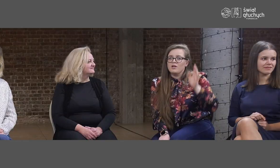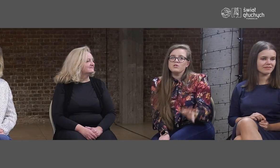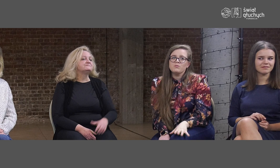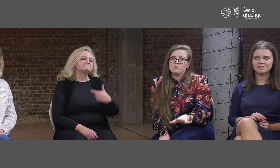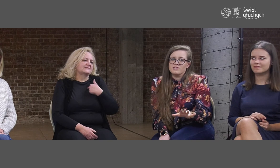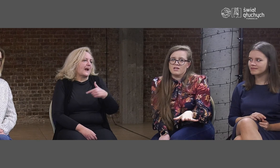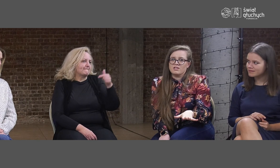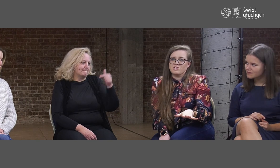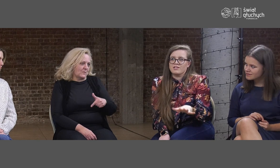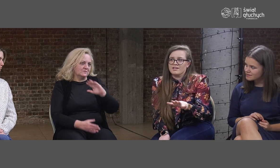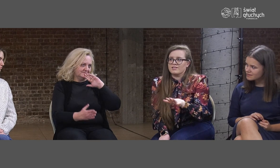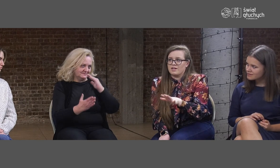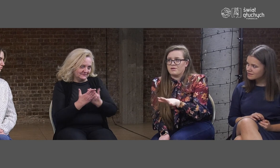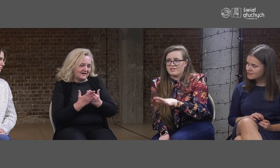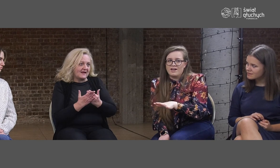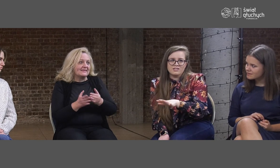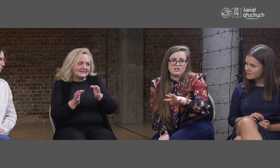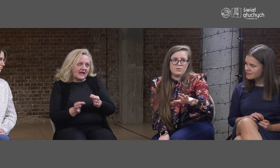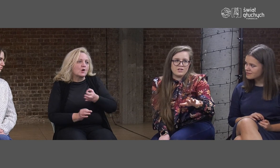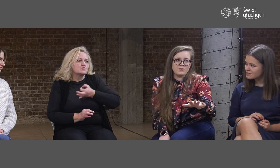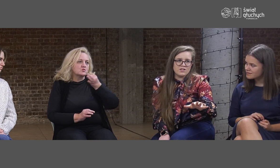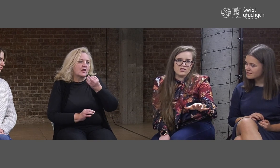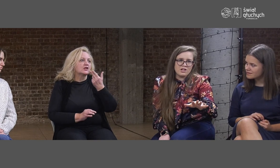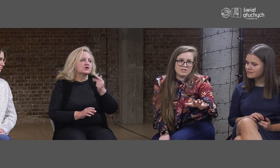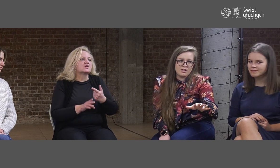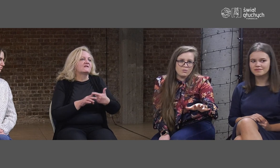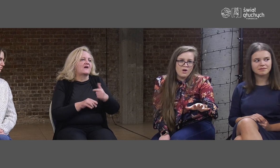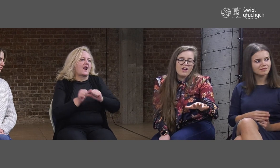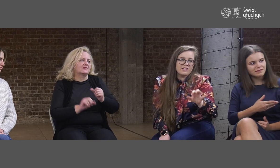[Paulina]: But we have to admit, That it's still better now, Than let's say 20 years ago.